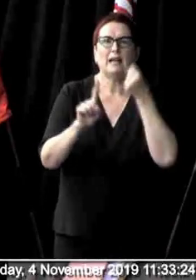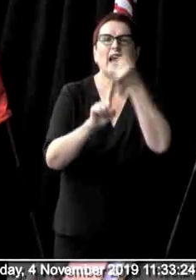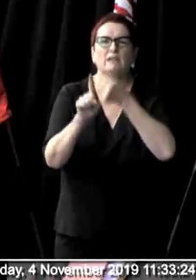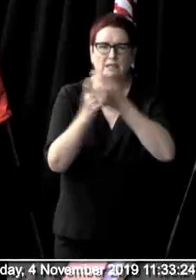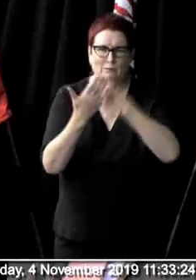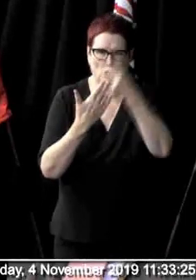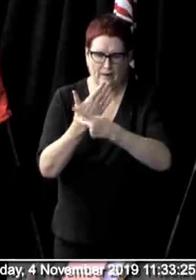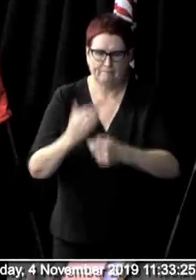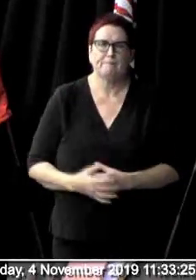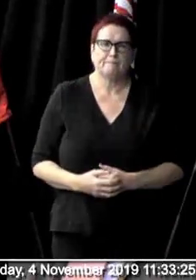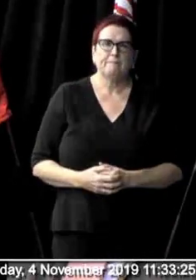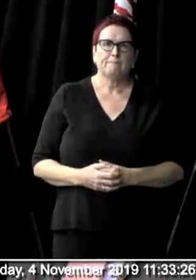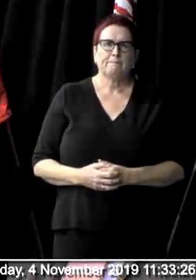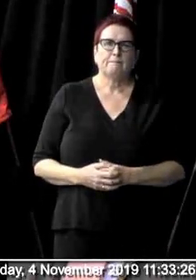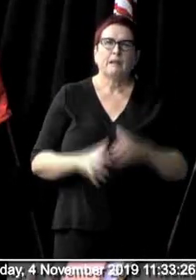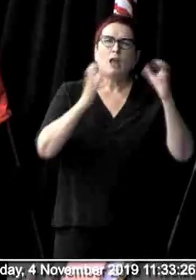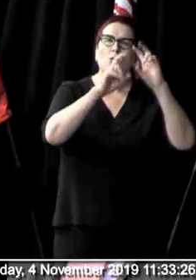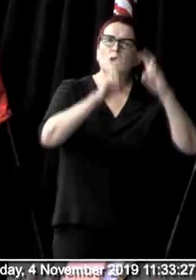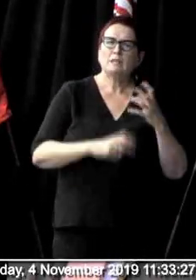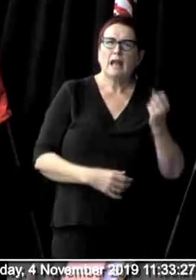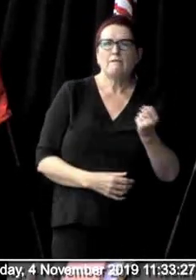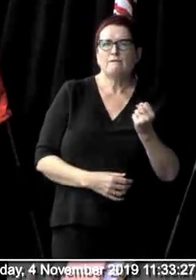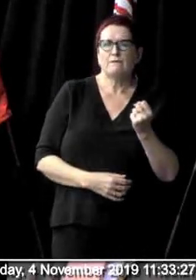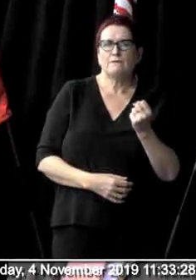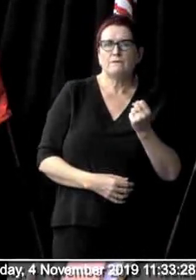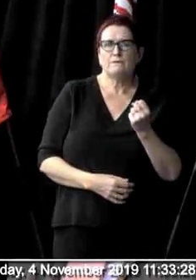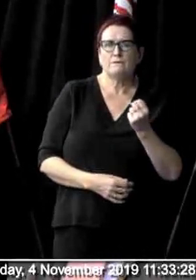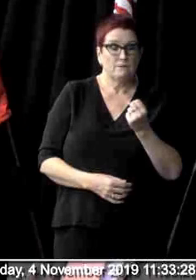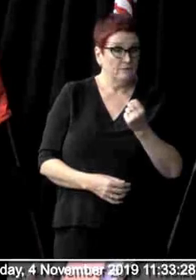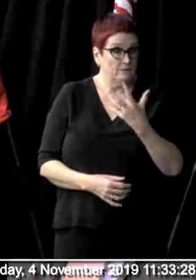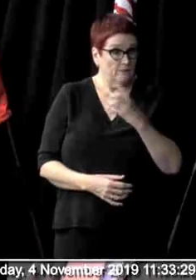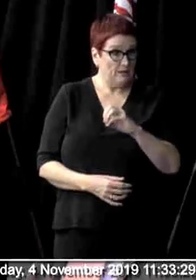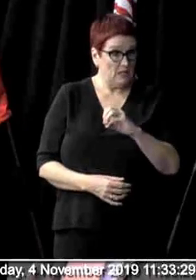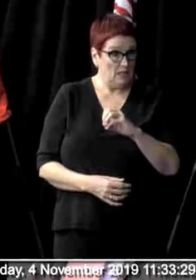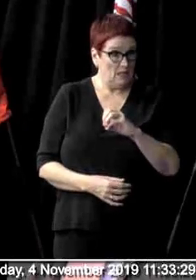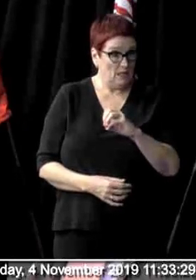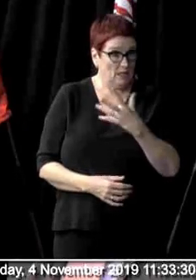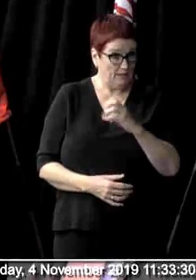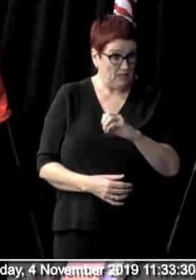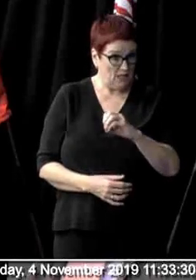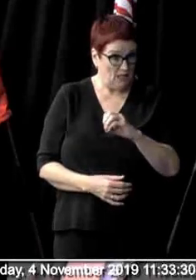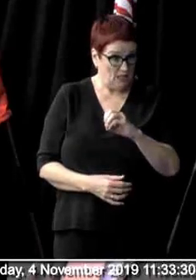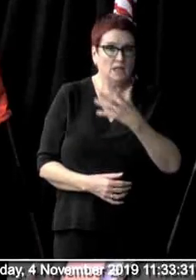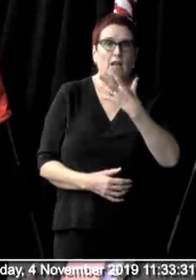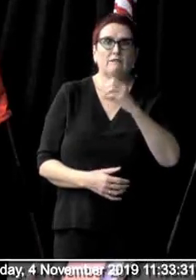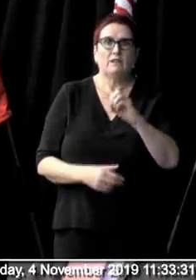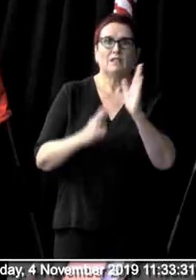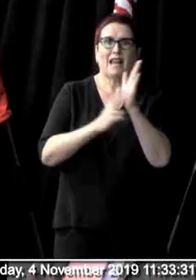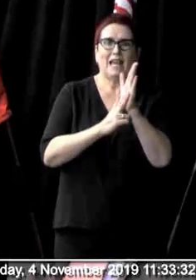The Commission has been advised of 50 of the NDAP funded organisations will receive top-up funding.